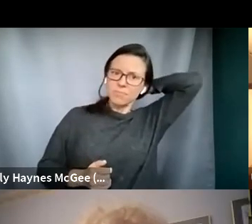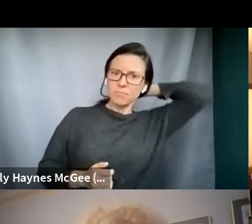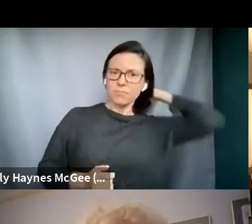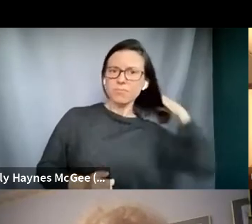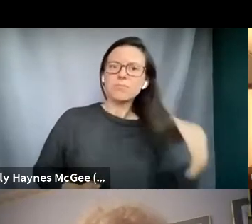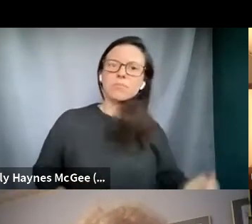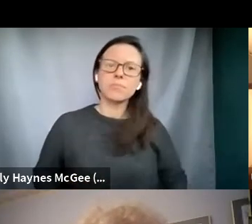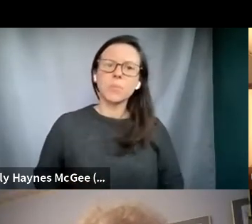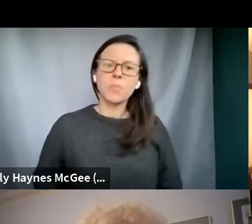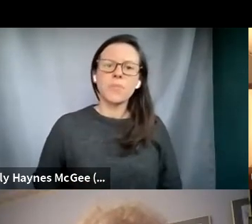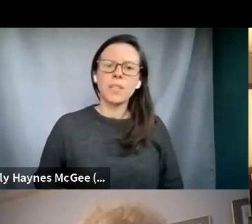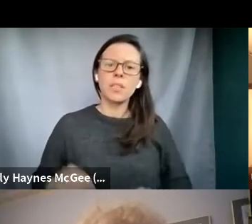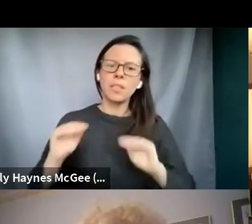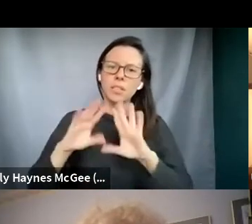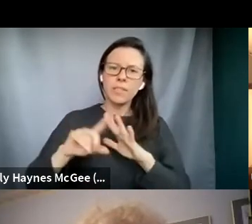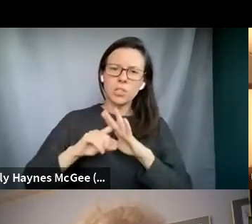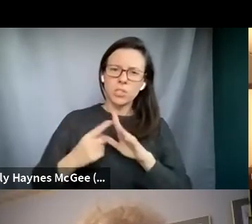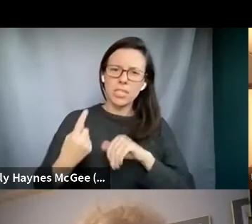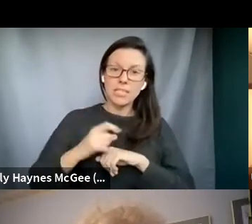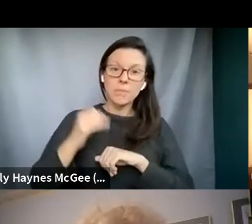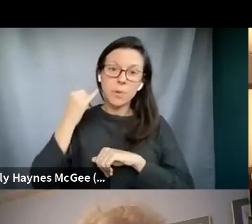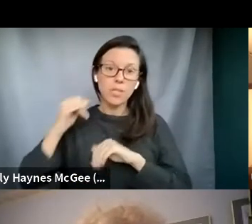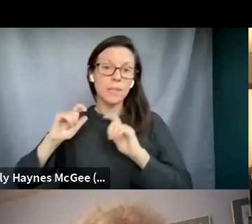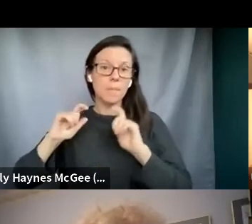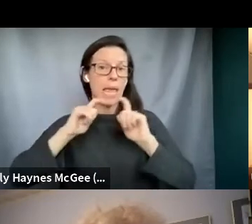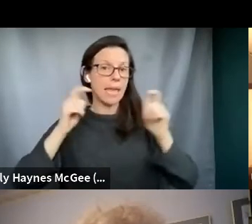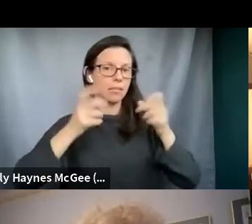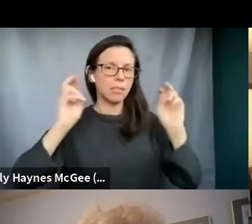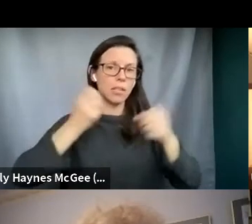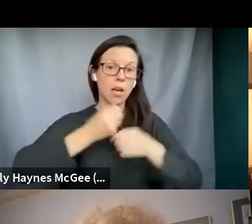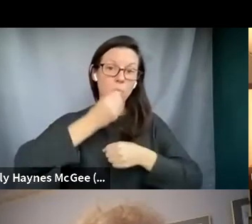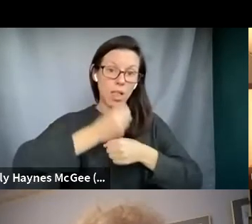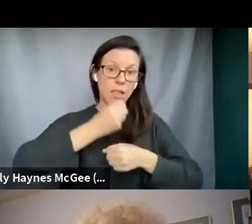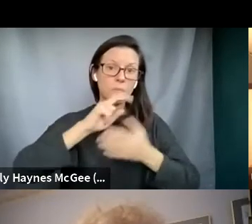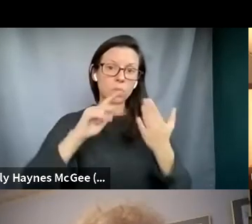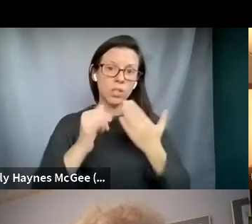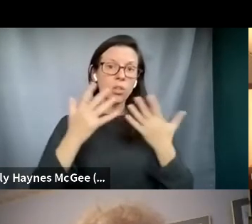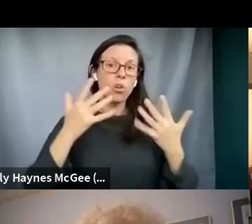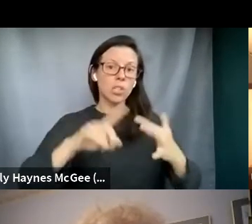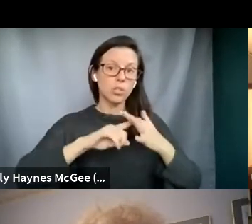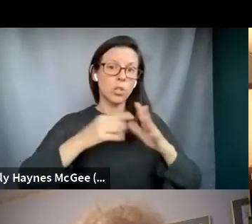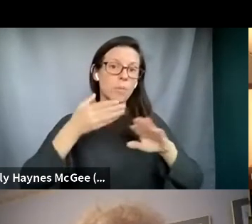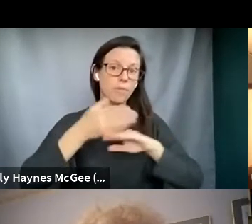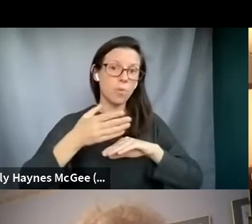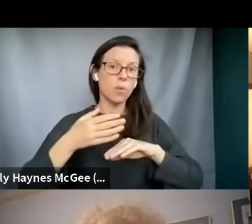To clarify about start dates, if the umbrella project began before the Funding date is that okay? Yeah.